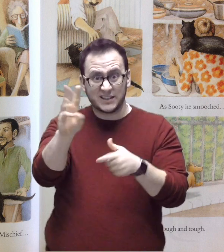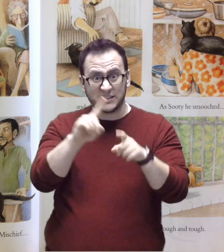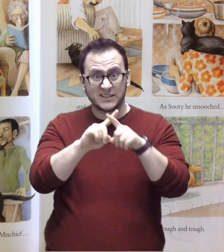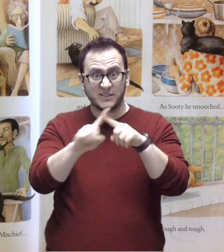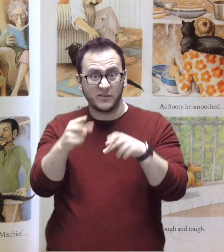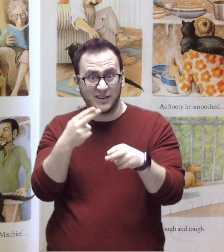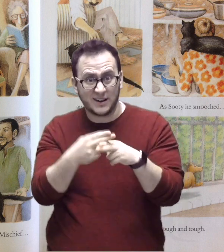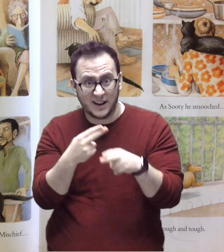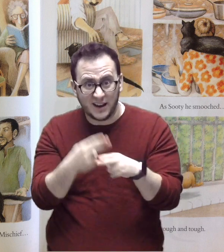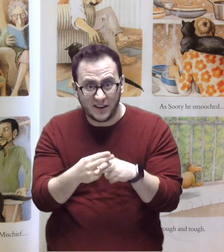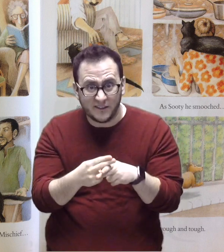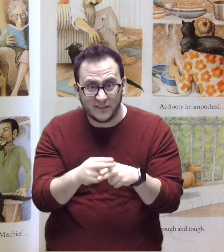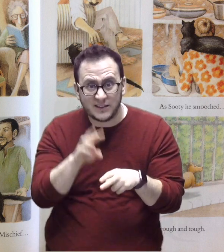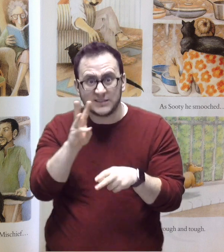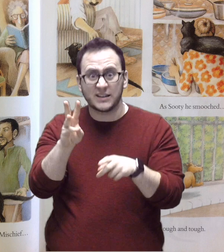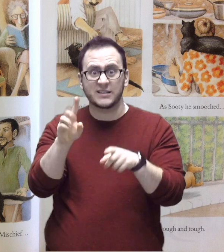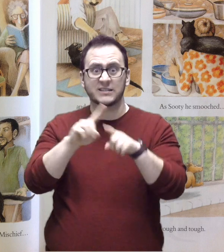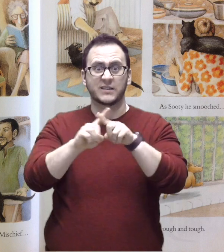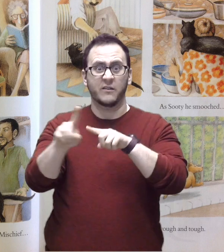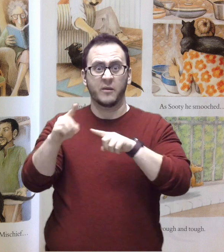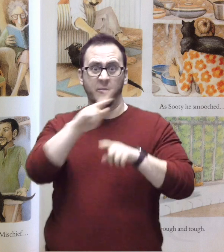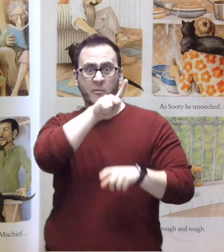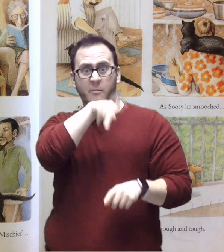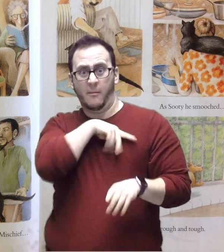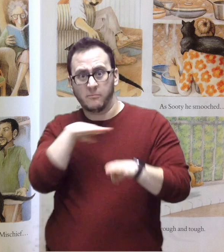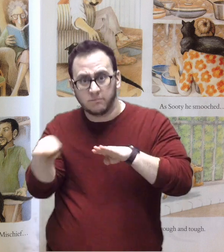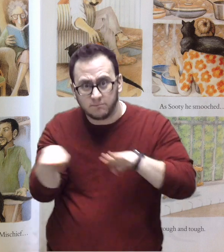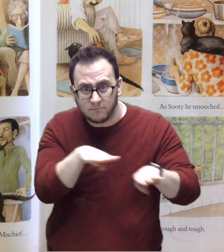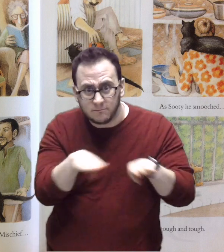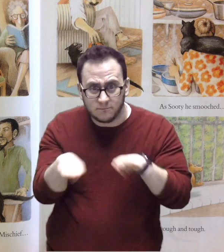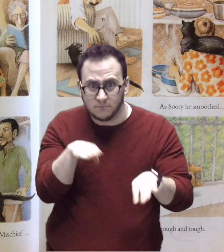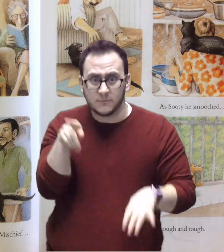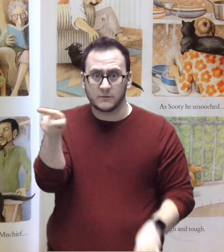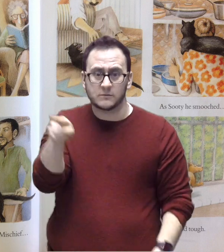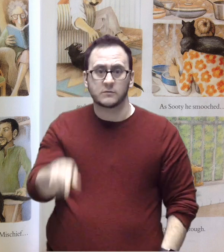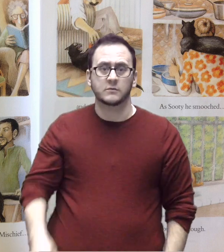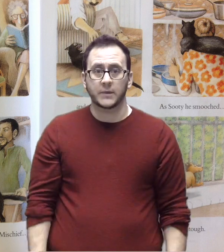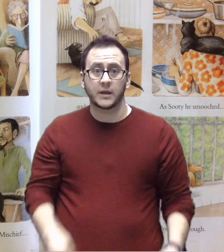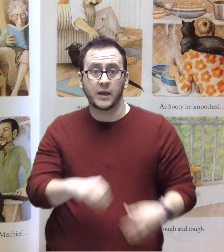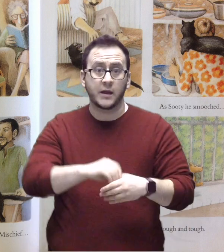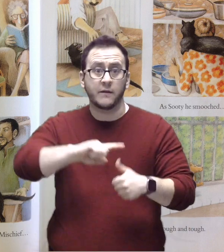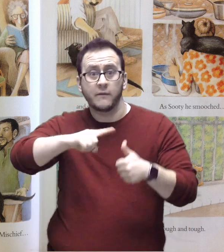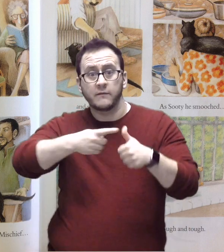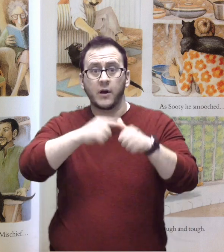When he was being Scaramouche, Sid put on swanky airs. As Bob he had a job.